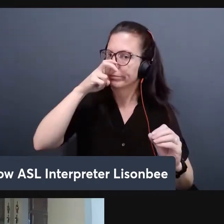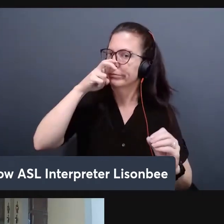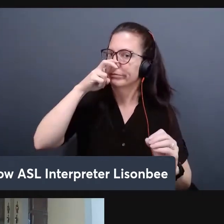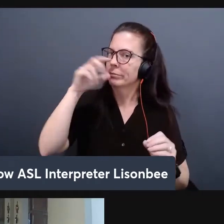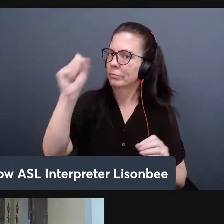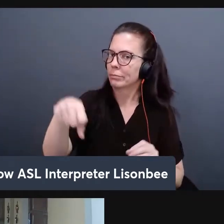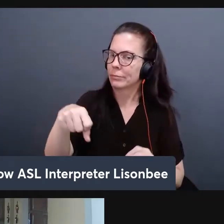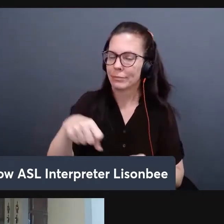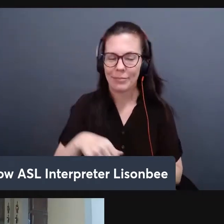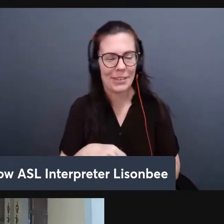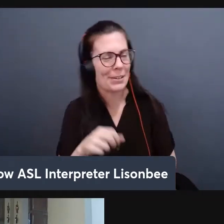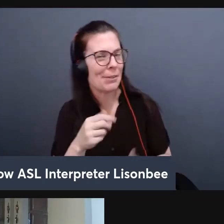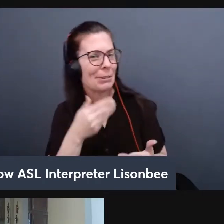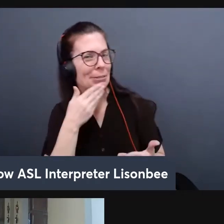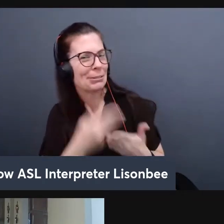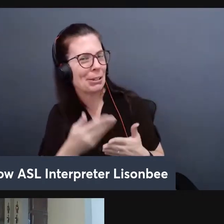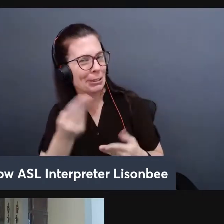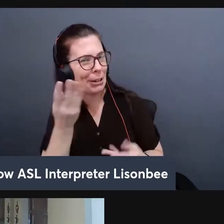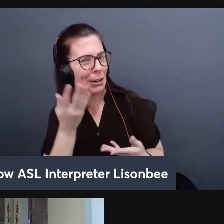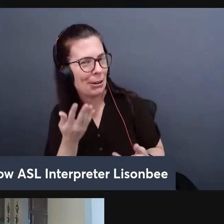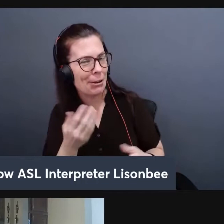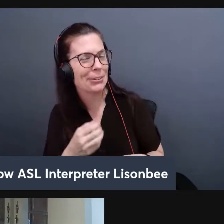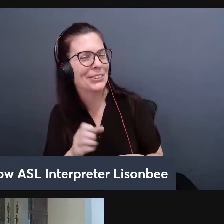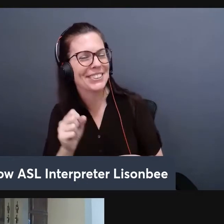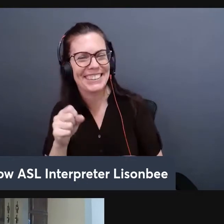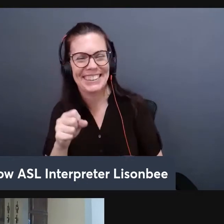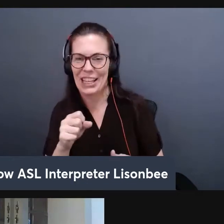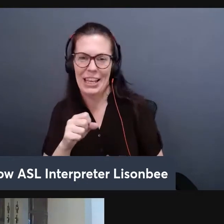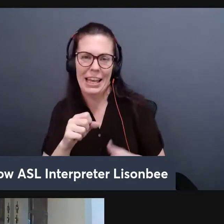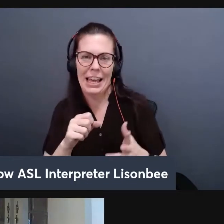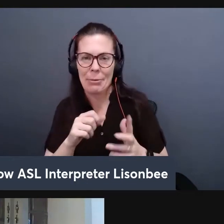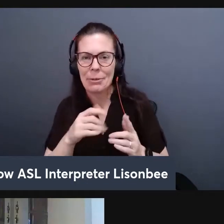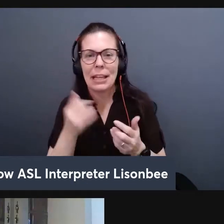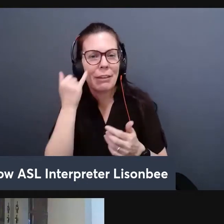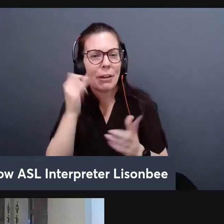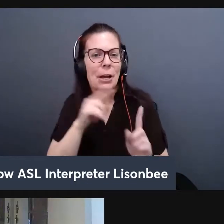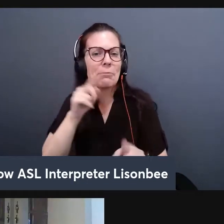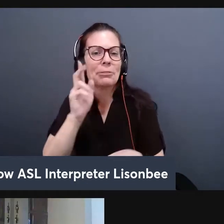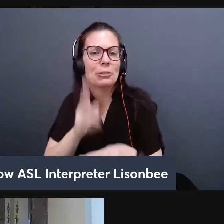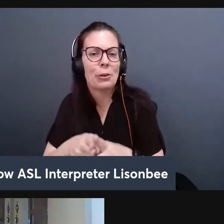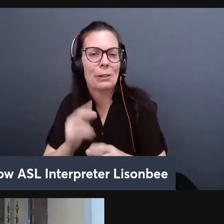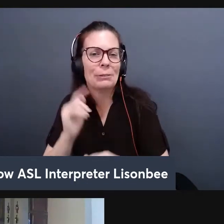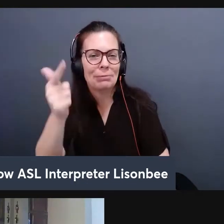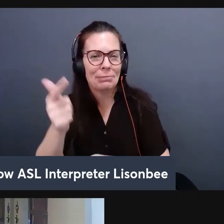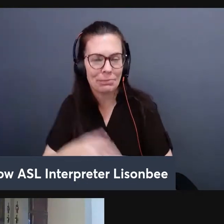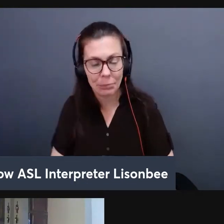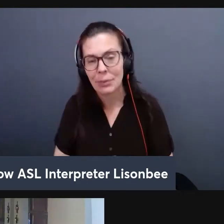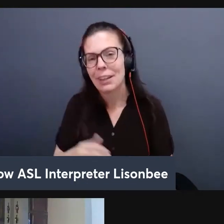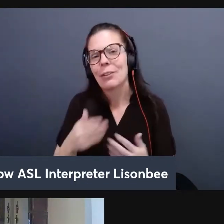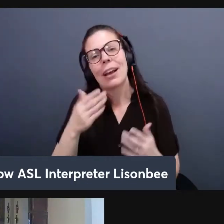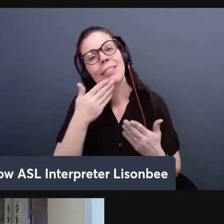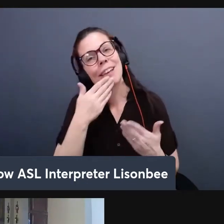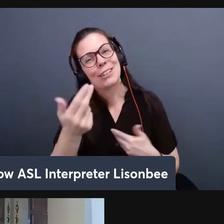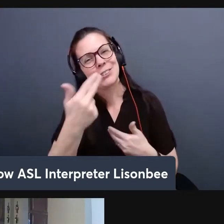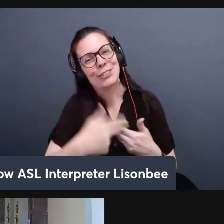Yeah, well, that's good to know, when I could ever get over there to play, but awesome. Thanks for joining us today.